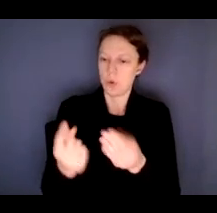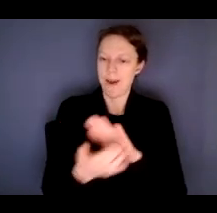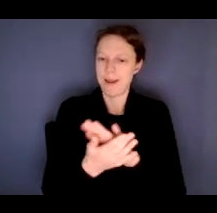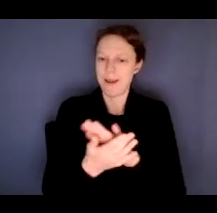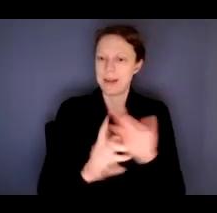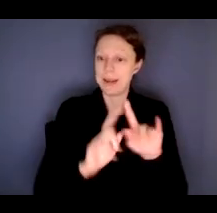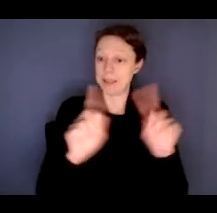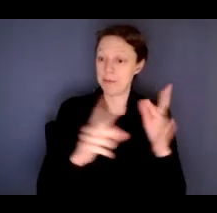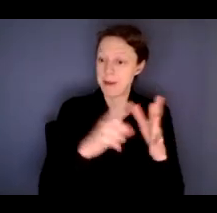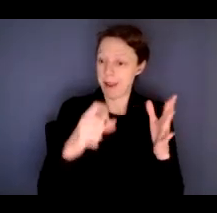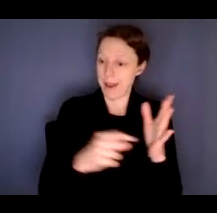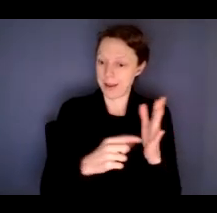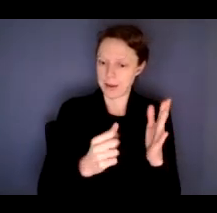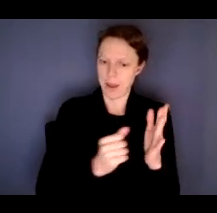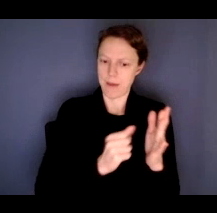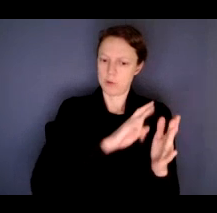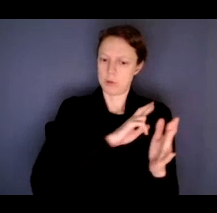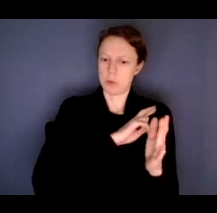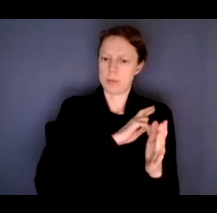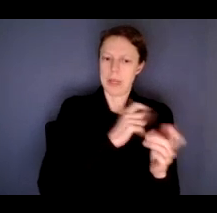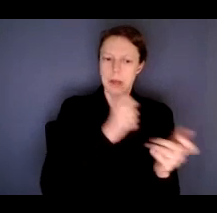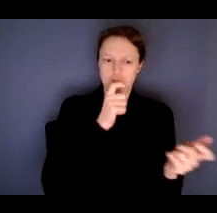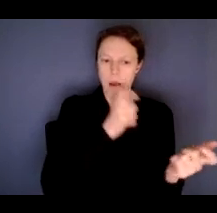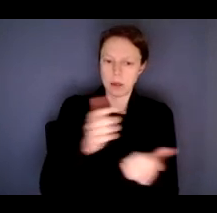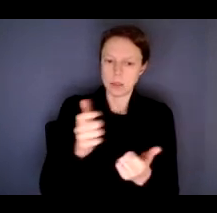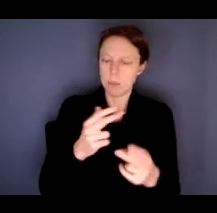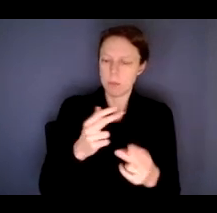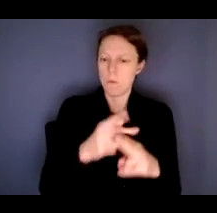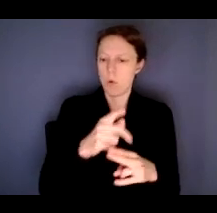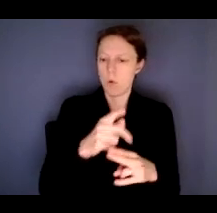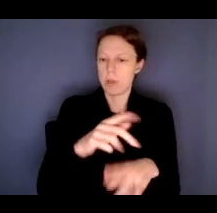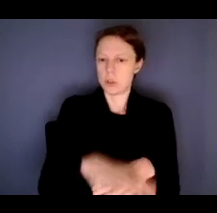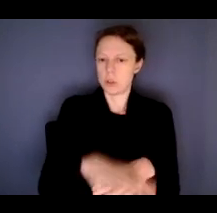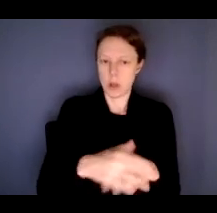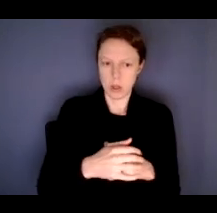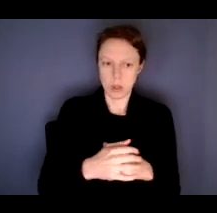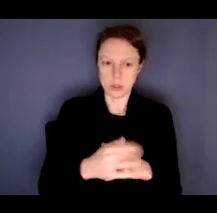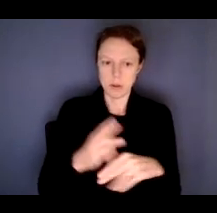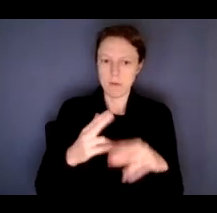So for those of you working in the federal circuit Family Court space you'll be familiar